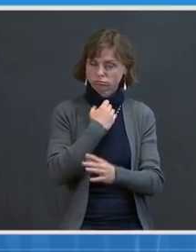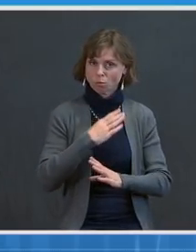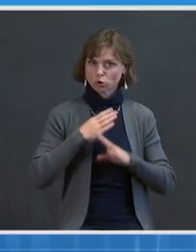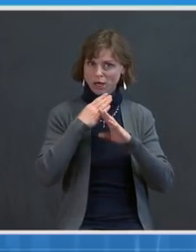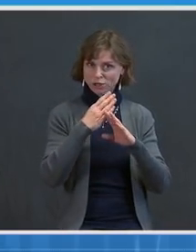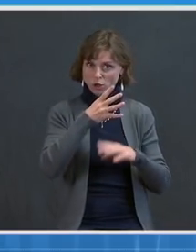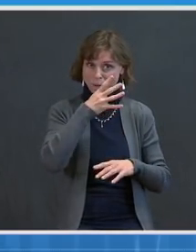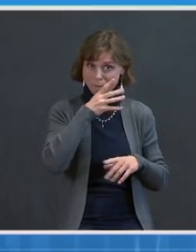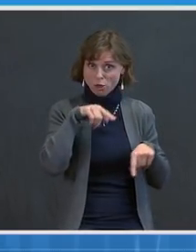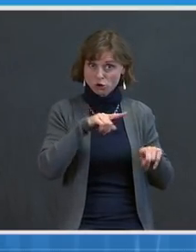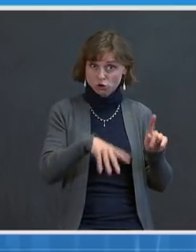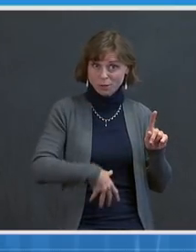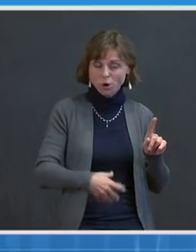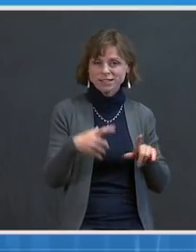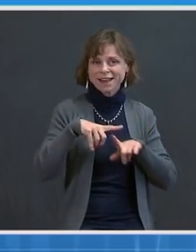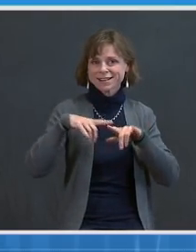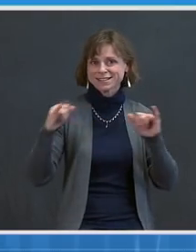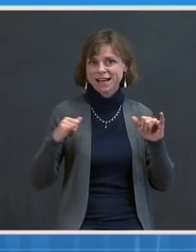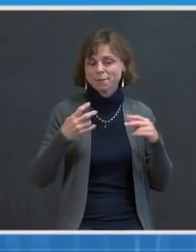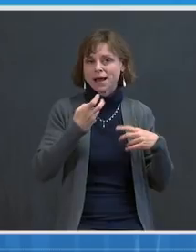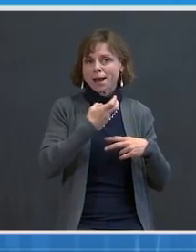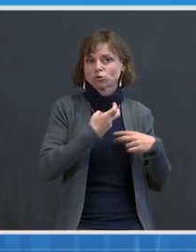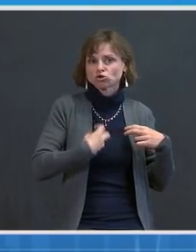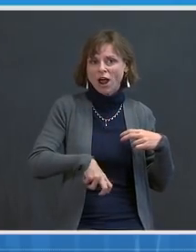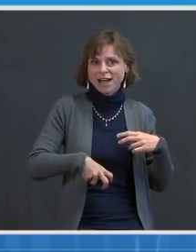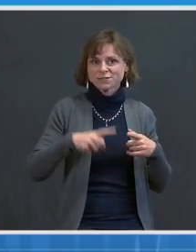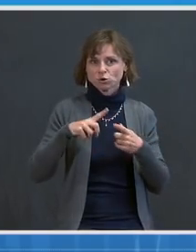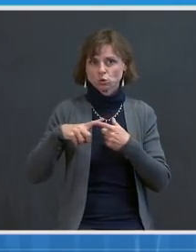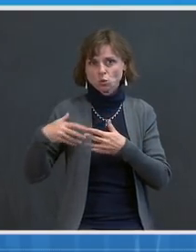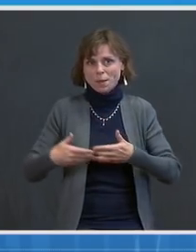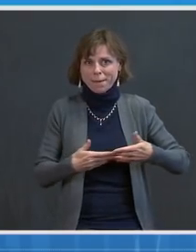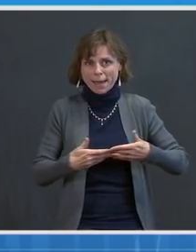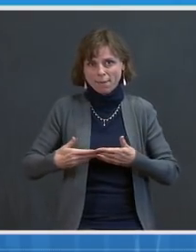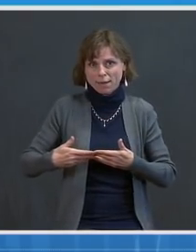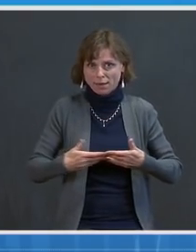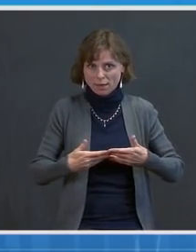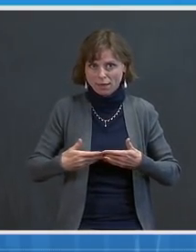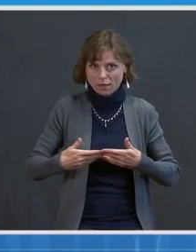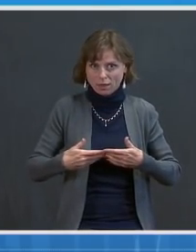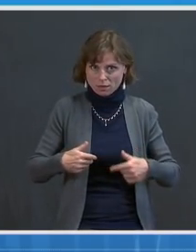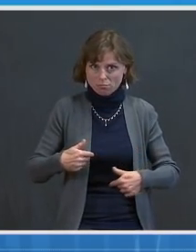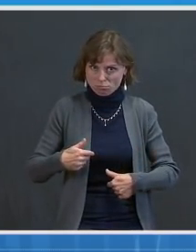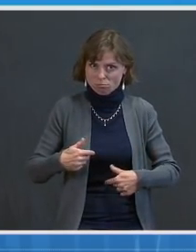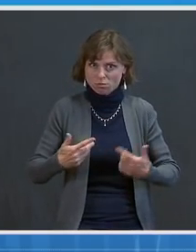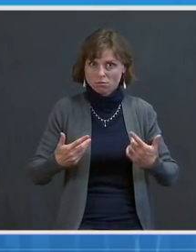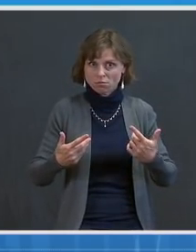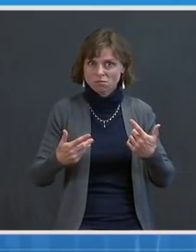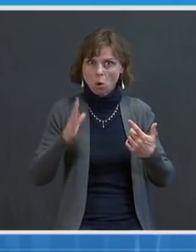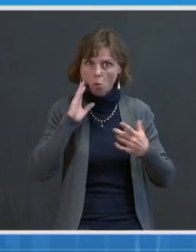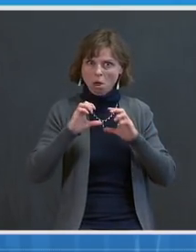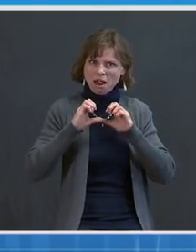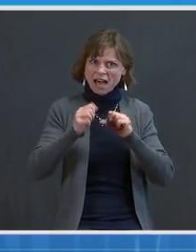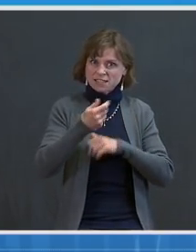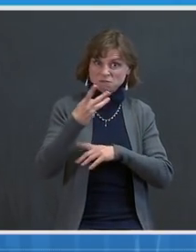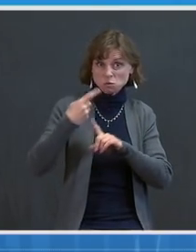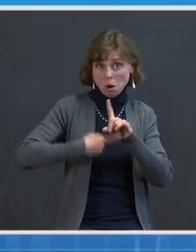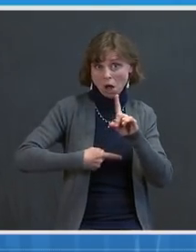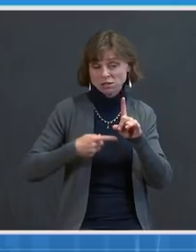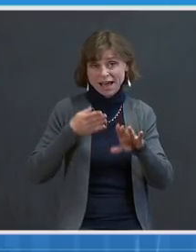and also get a transfer of protection to the infant, which will last for a few months following the birth of the infant.